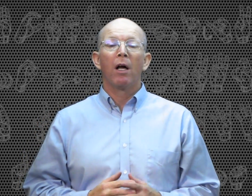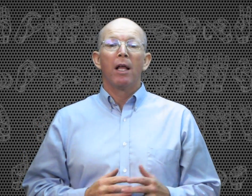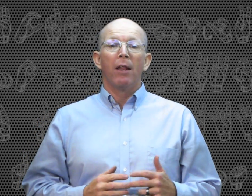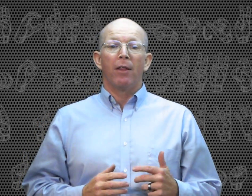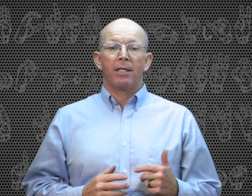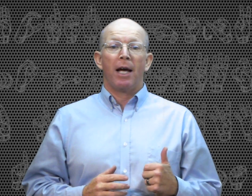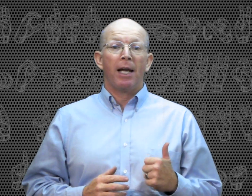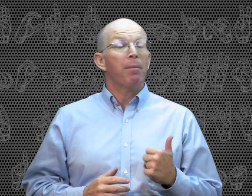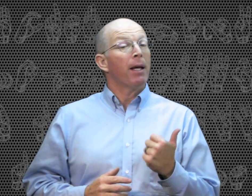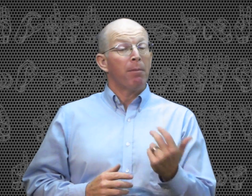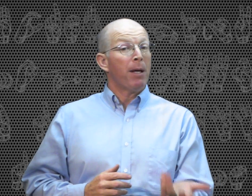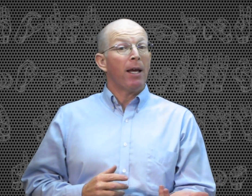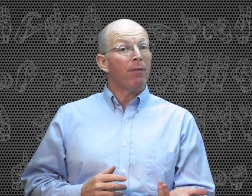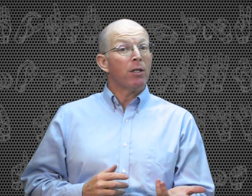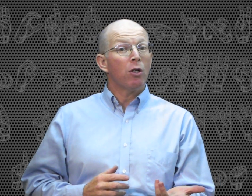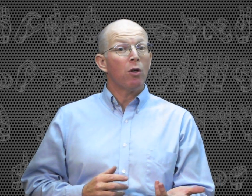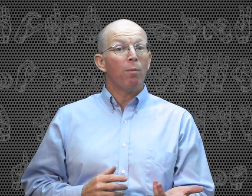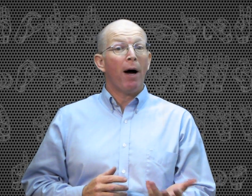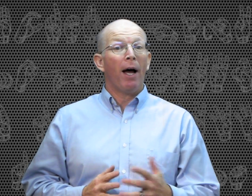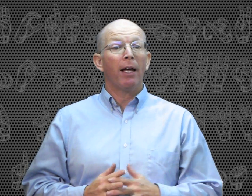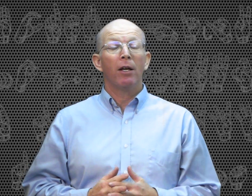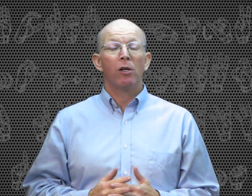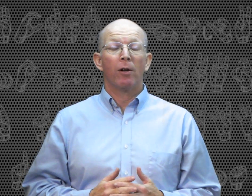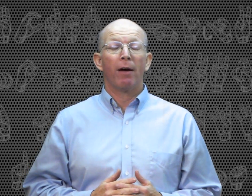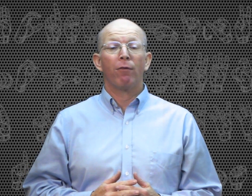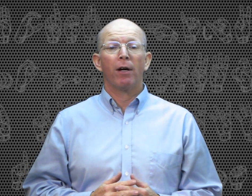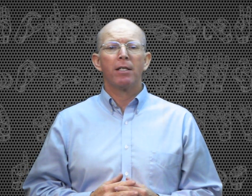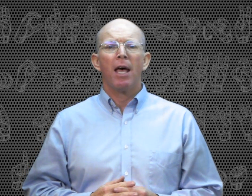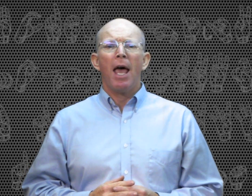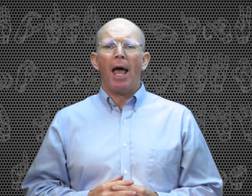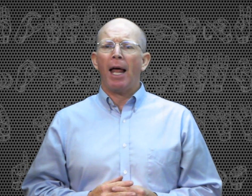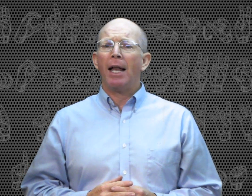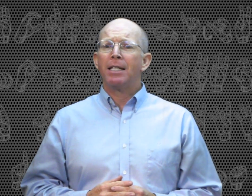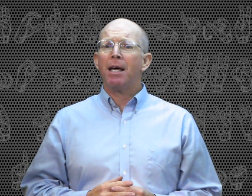Or the sign name can be give to you by your deaf friends.